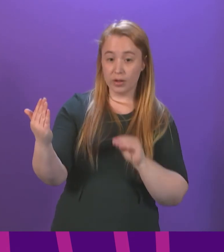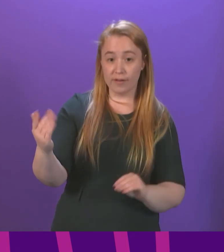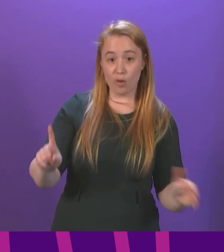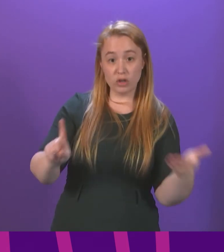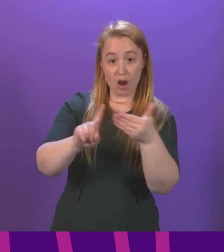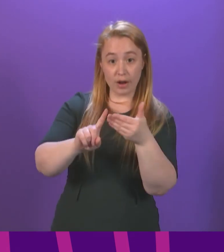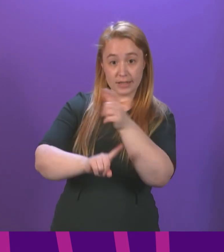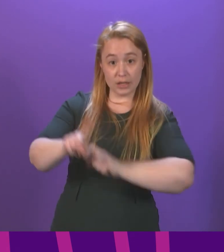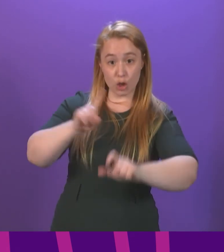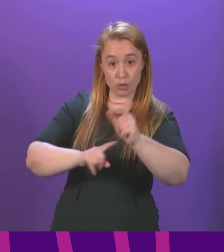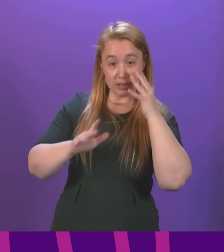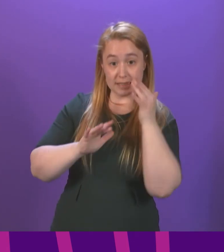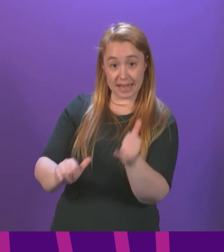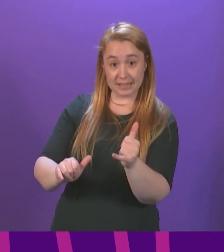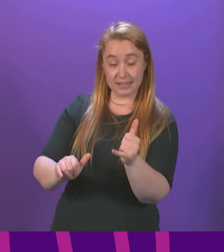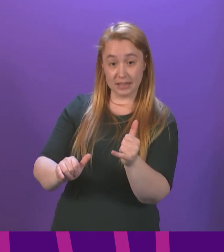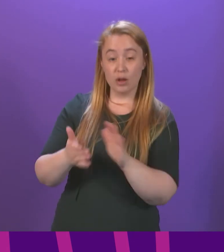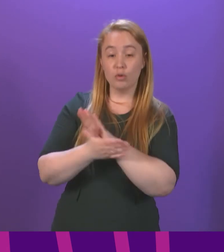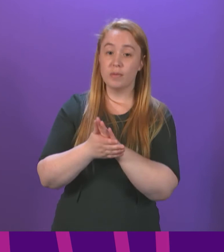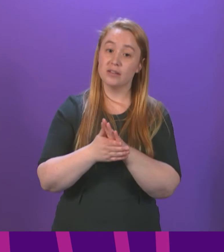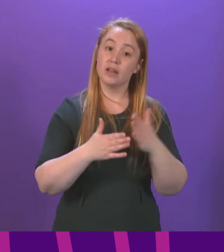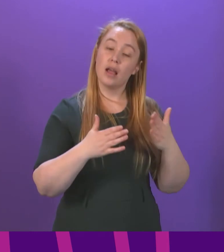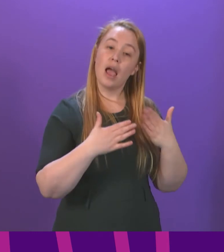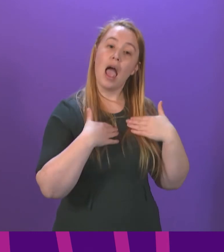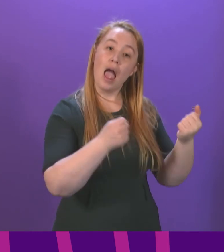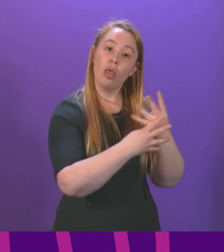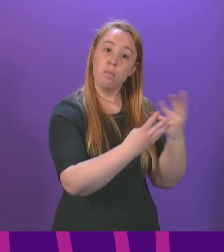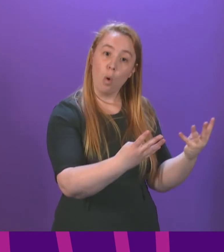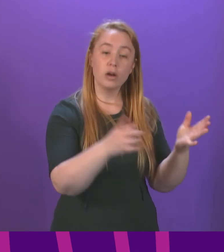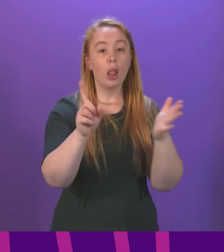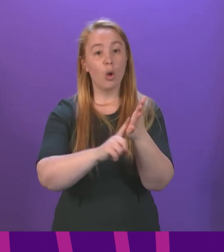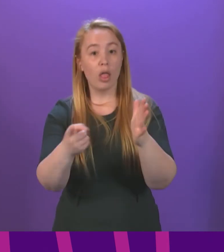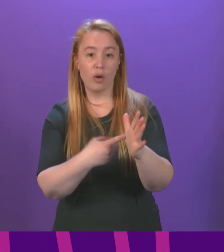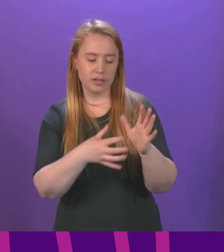community testing, working with local health boards and local authorities to see where